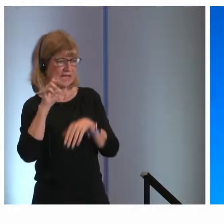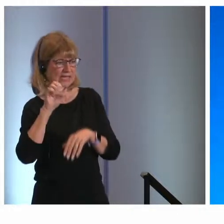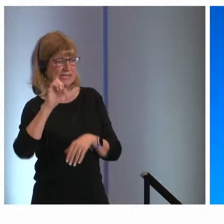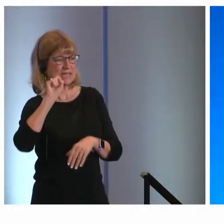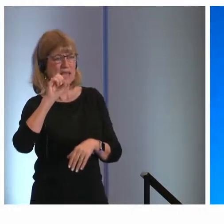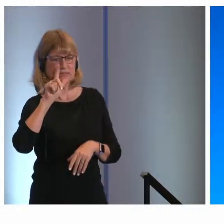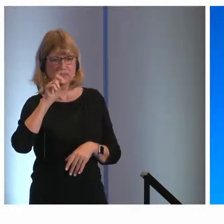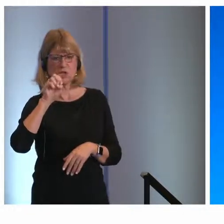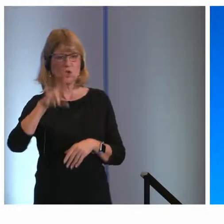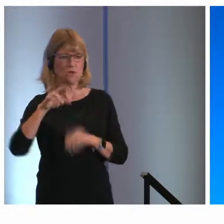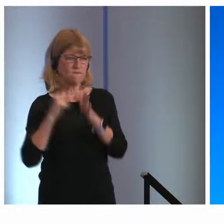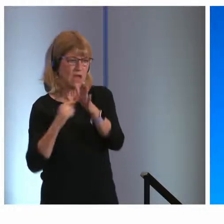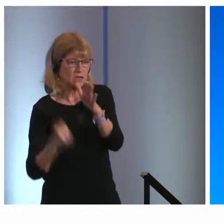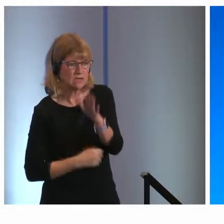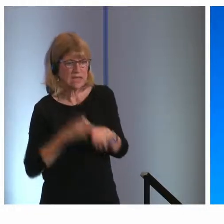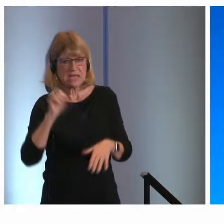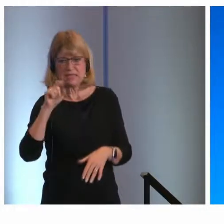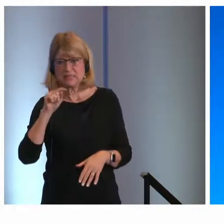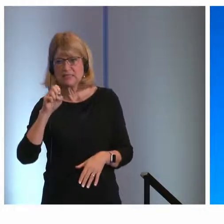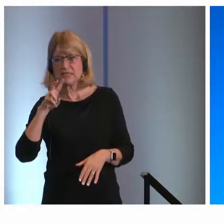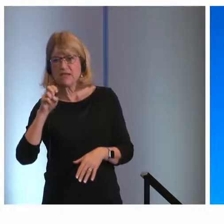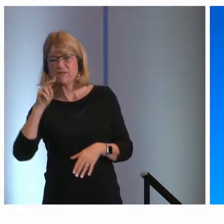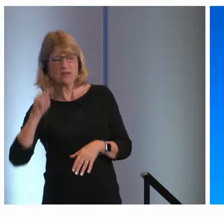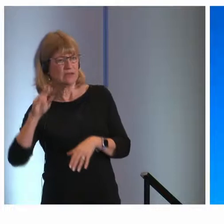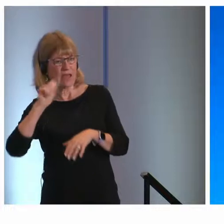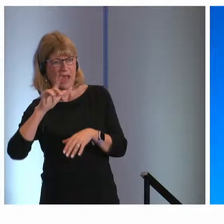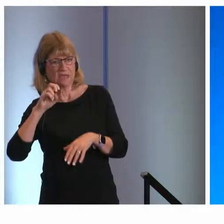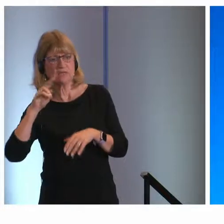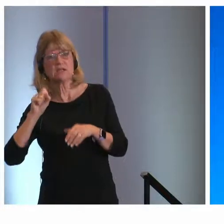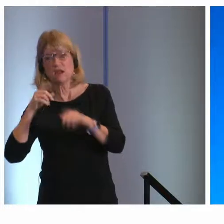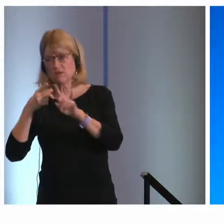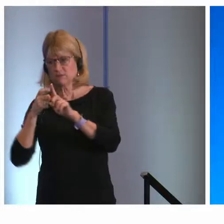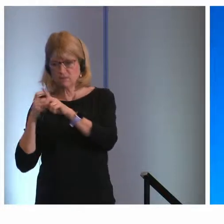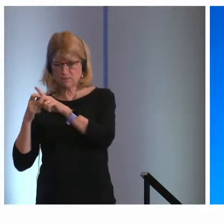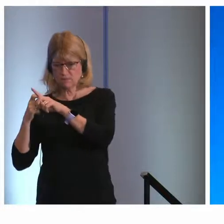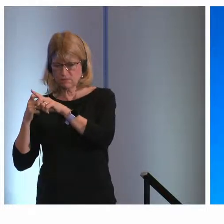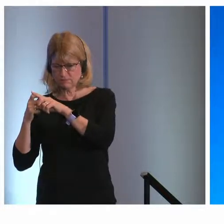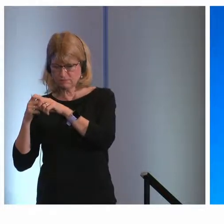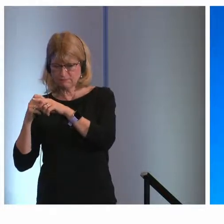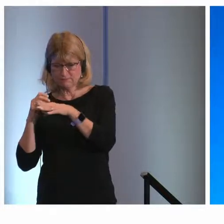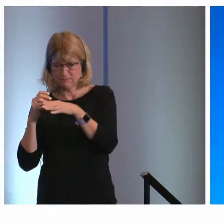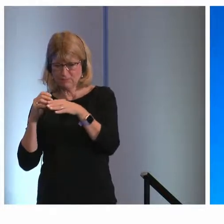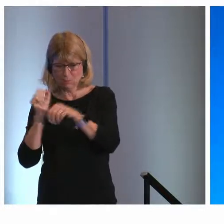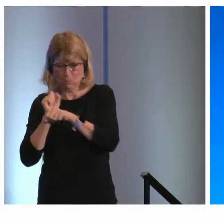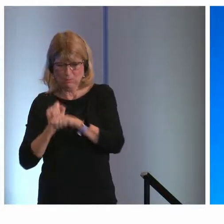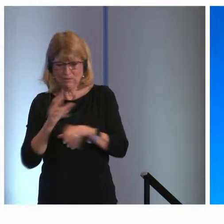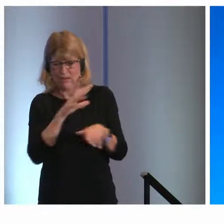below the line in technical trade, vice president of the